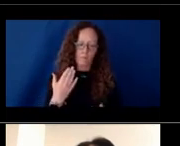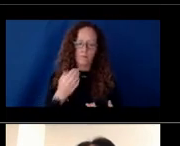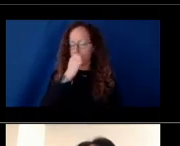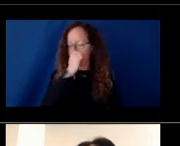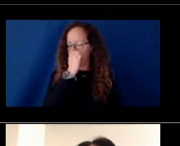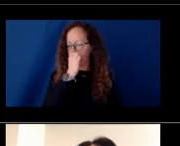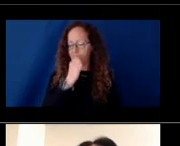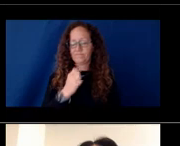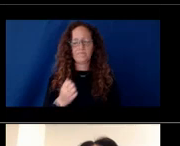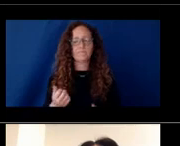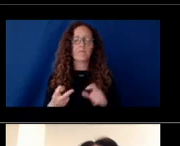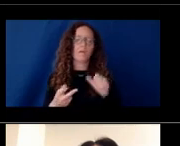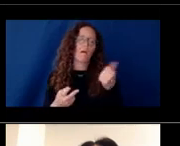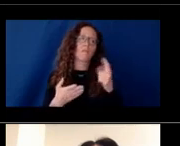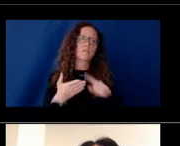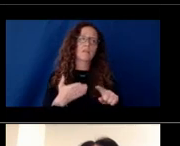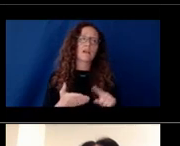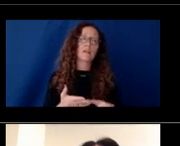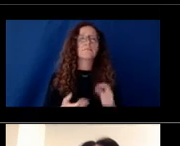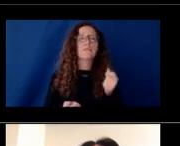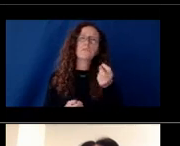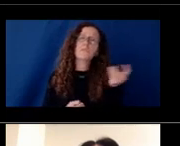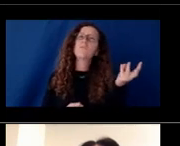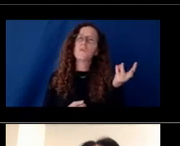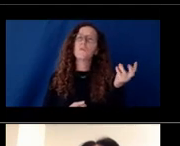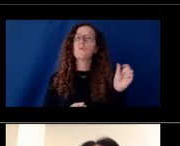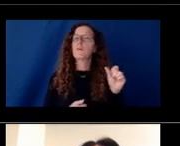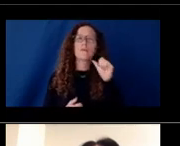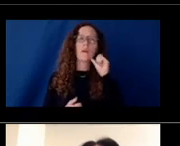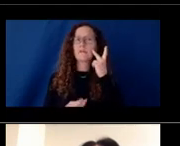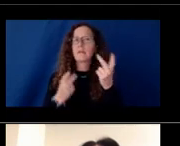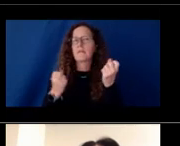a whole lot of studies, but definitely there are a few studies, especially from California,